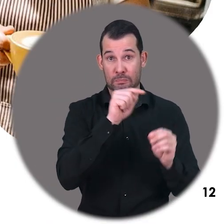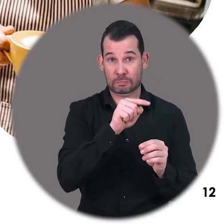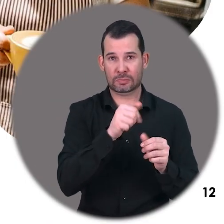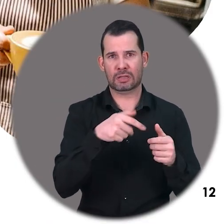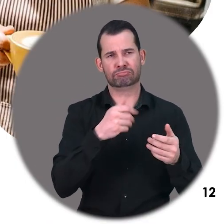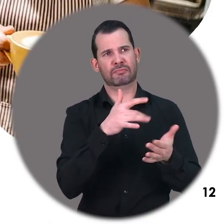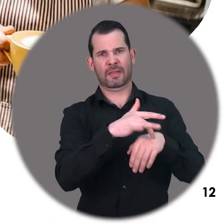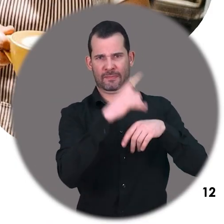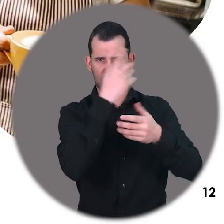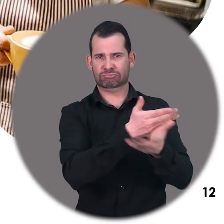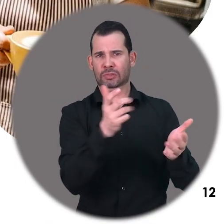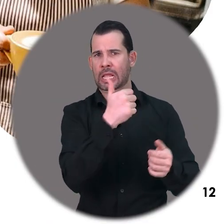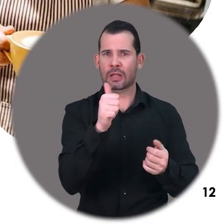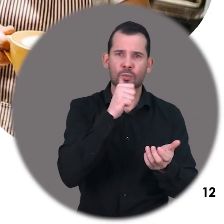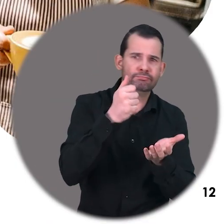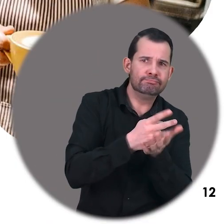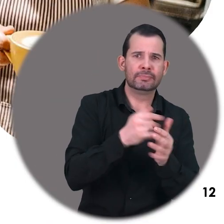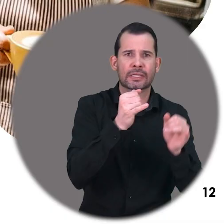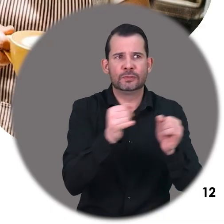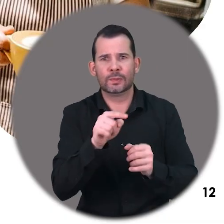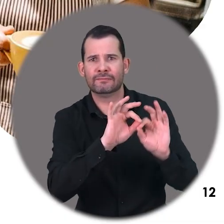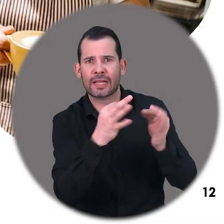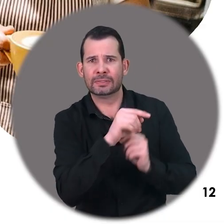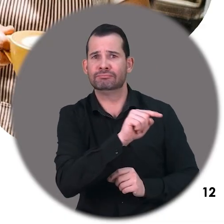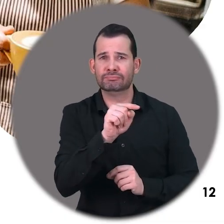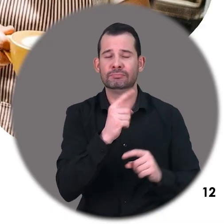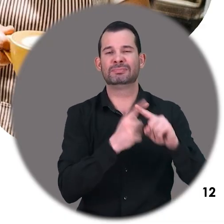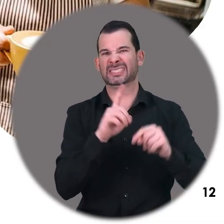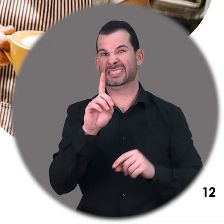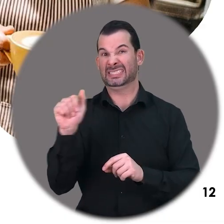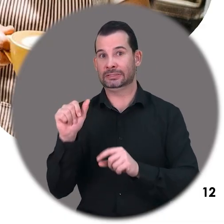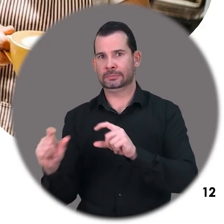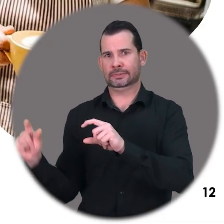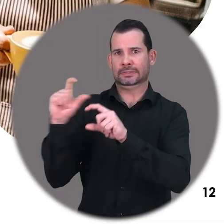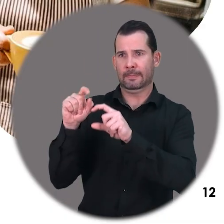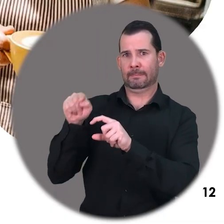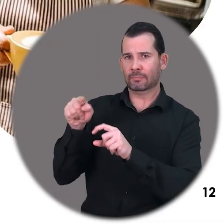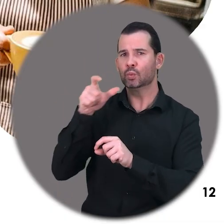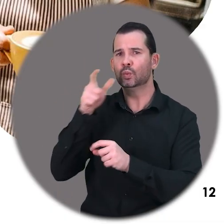available to eligible individuals and families, and a disability supplement